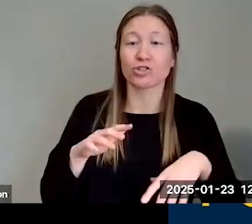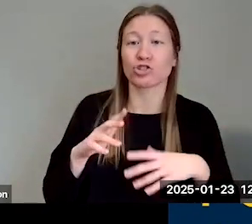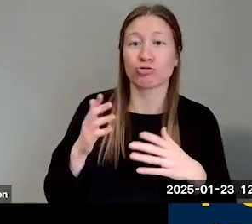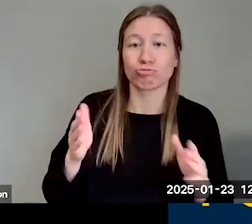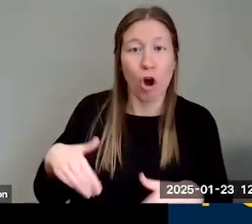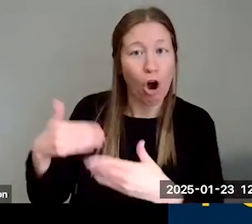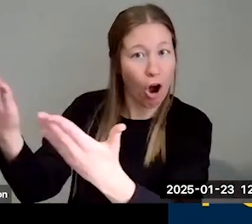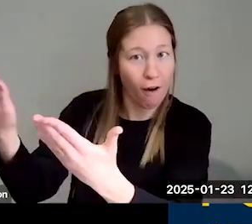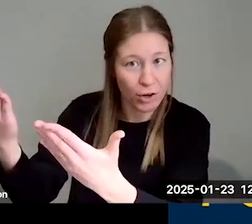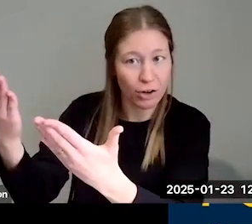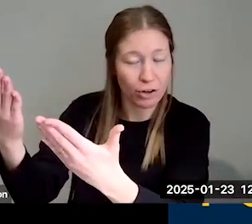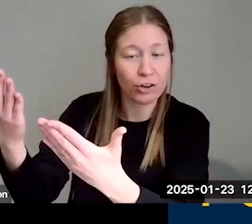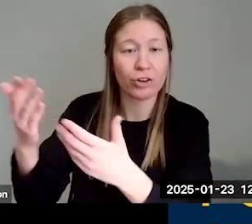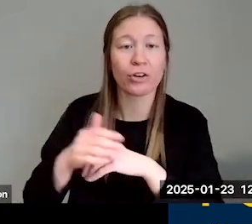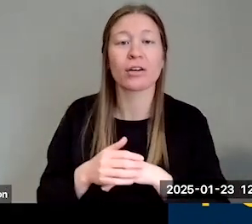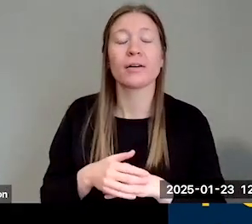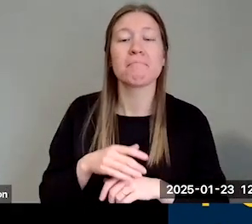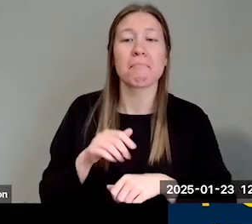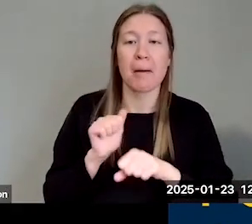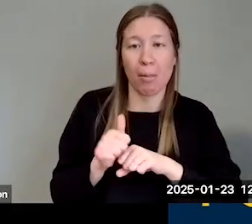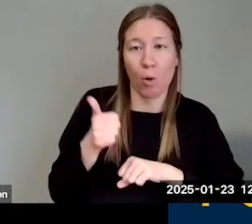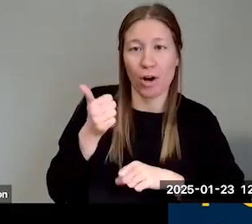related to the ability to perform their position.